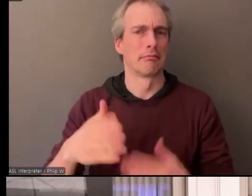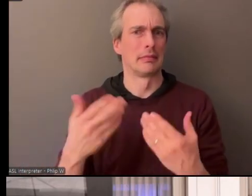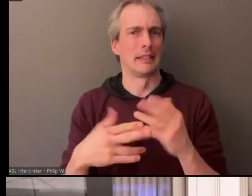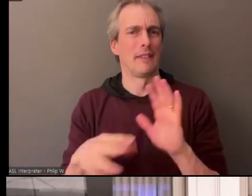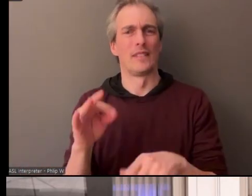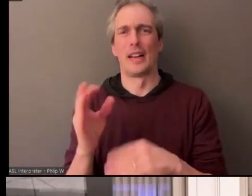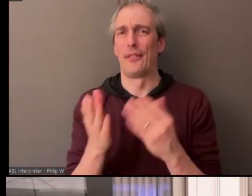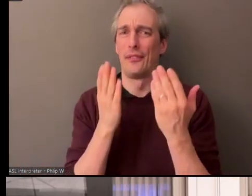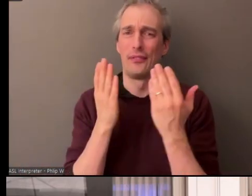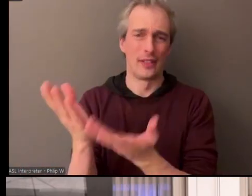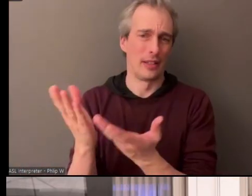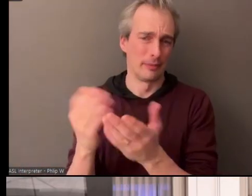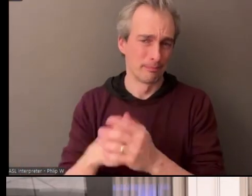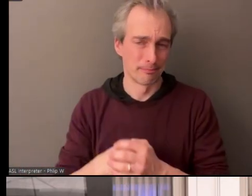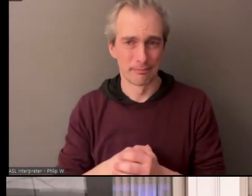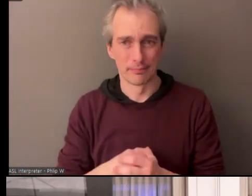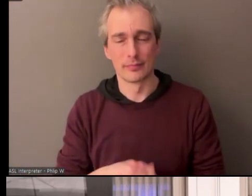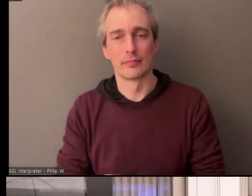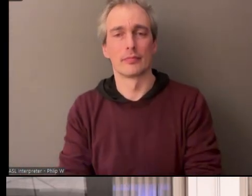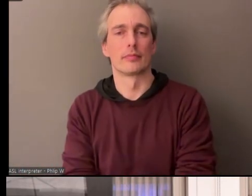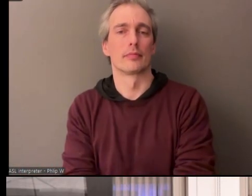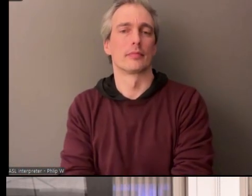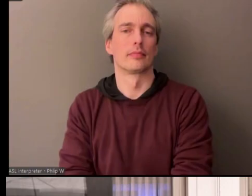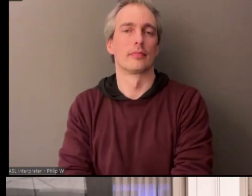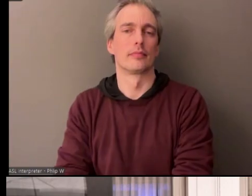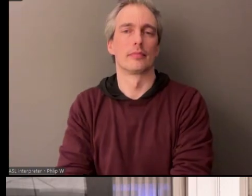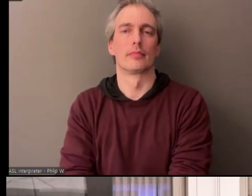If you know my work or have seen it, I wrote The Book on